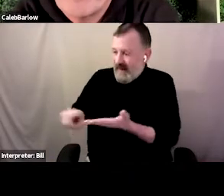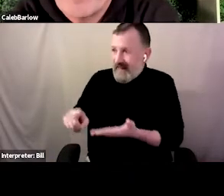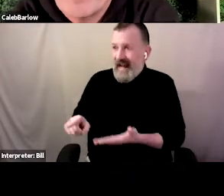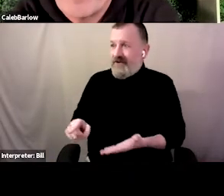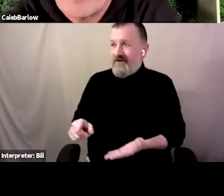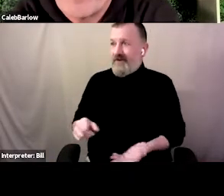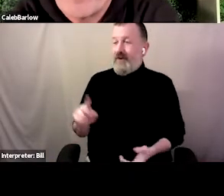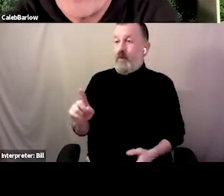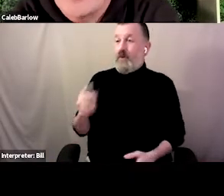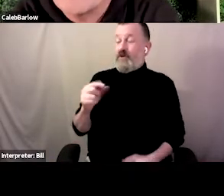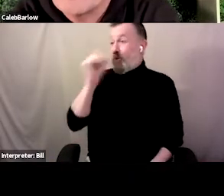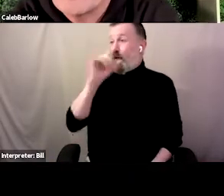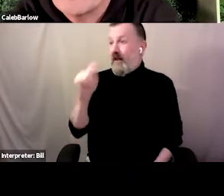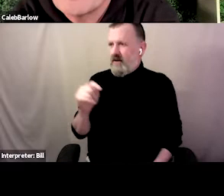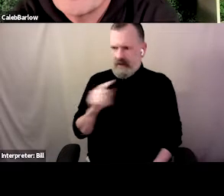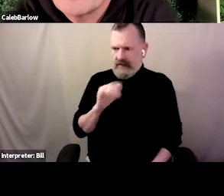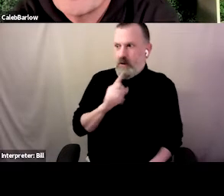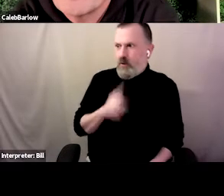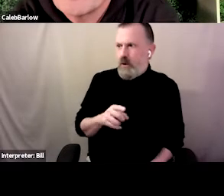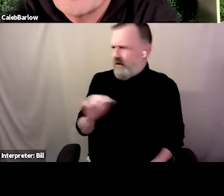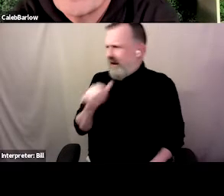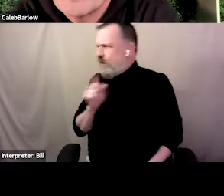Google it. Right. Is this true, is it's not true. We look at the ratings and say,